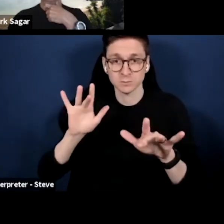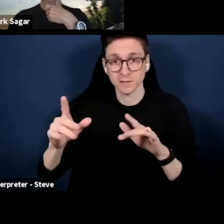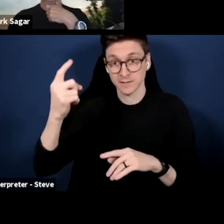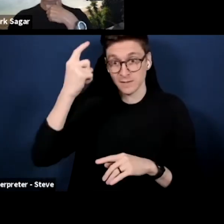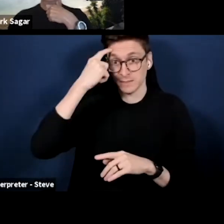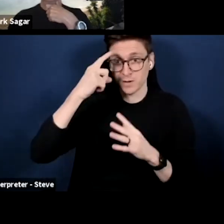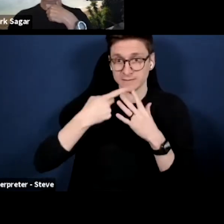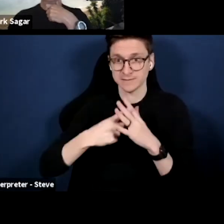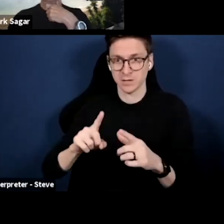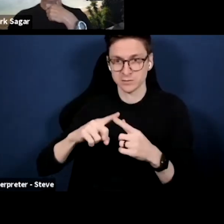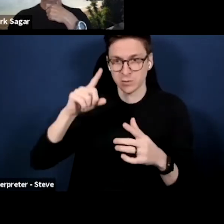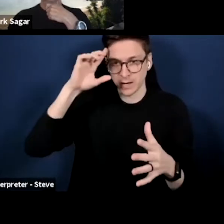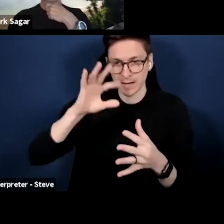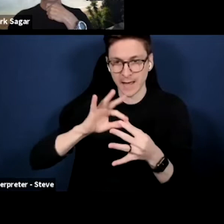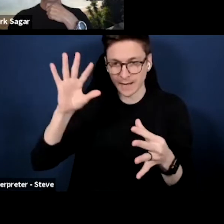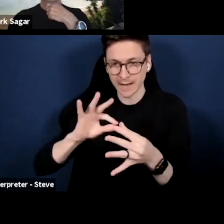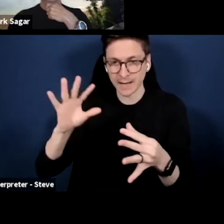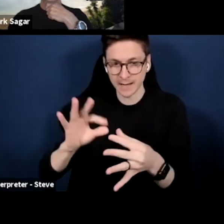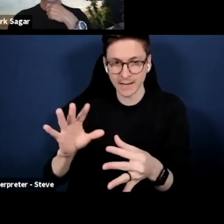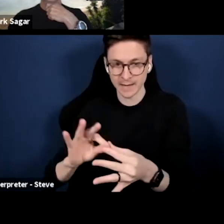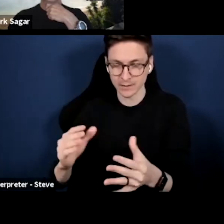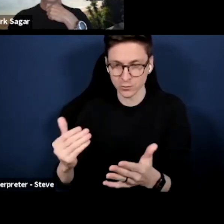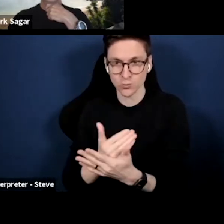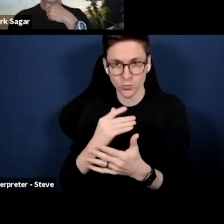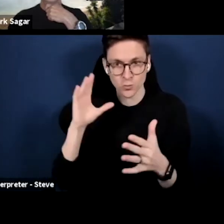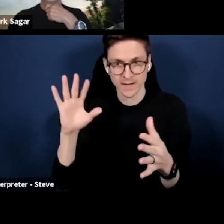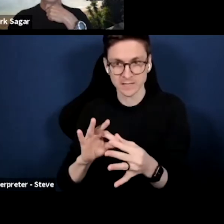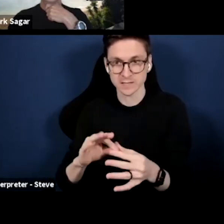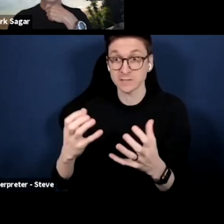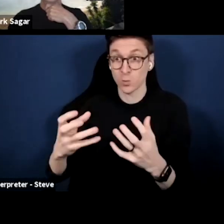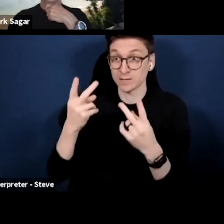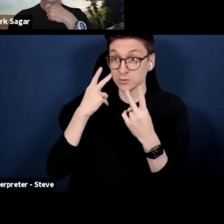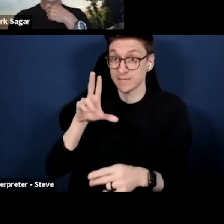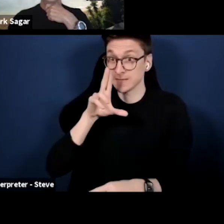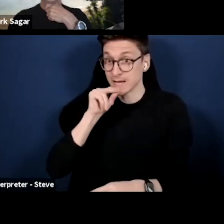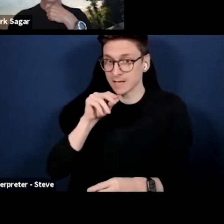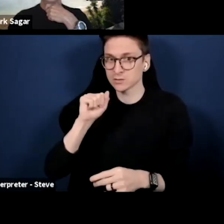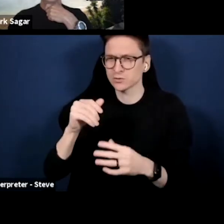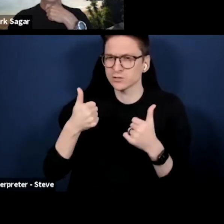new connections she wants to see a duck so she's working out pressing the green button